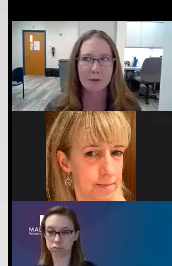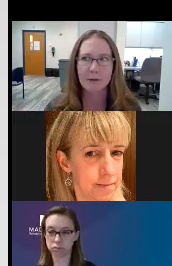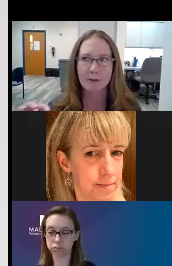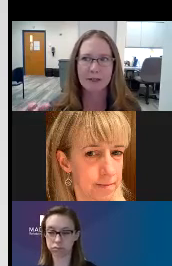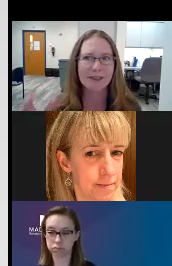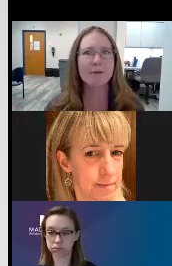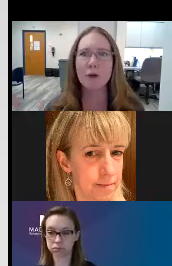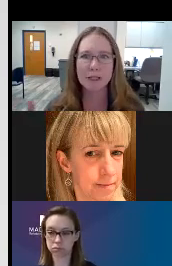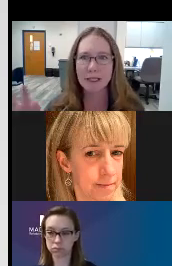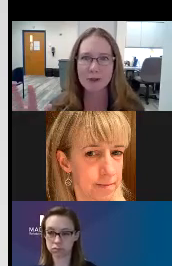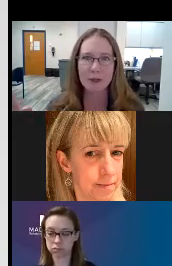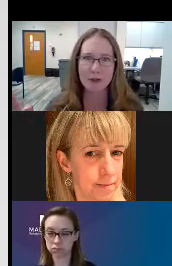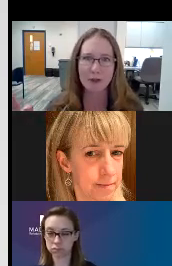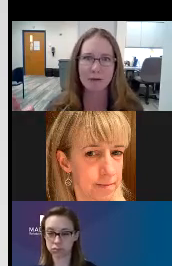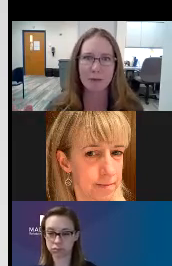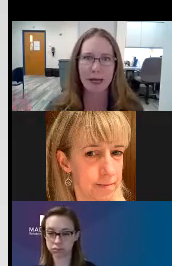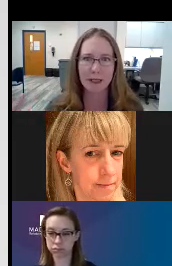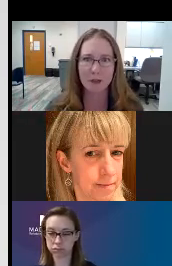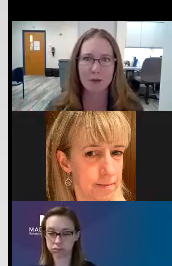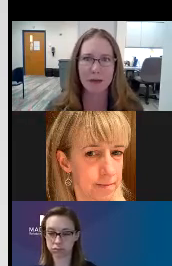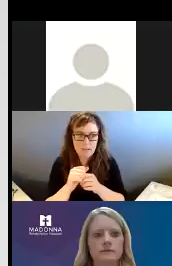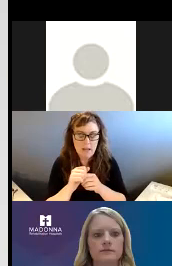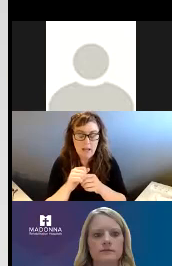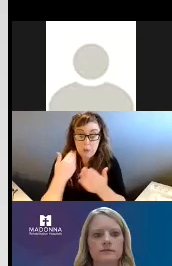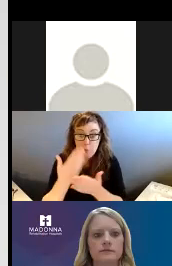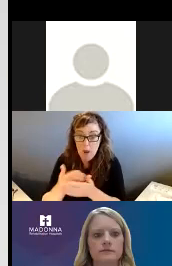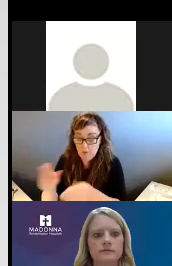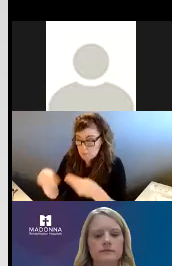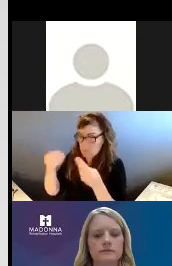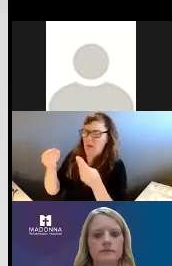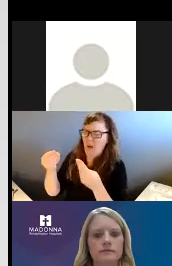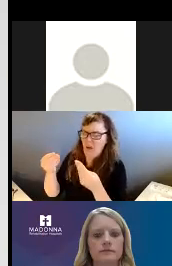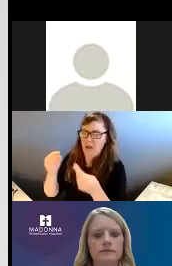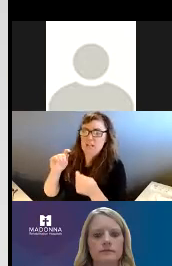IT'S DIFFICULT TO GET THOSE PICTURES CONVERTED BACK INTO A PICTURE FILE TO USE IT AGAIN.